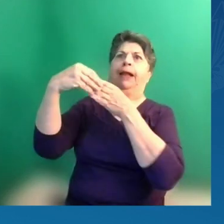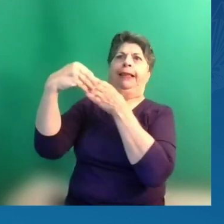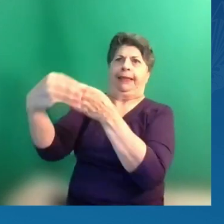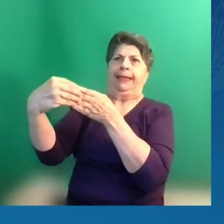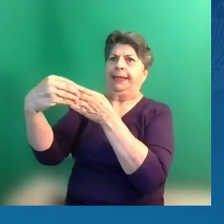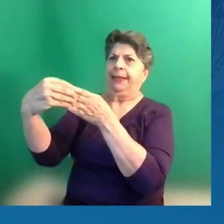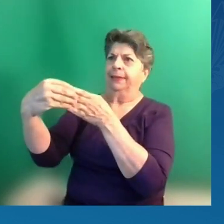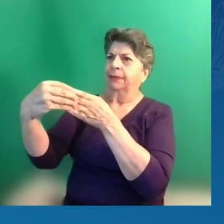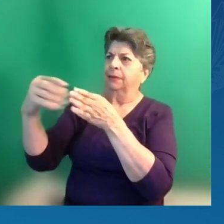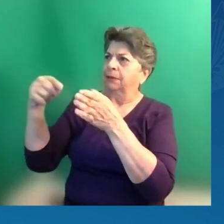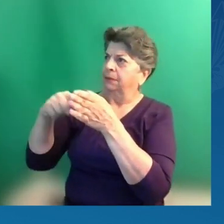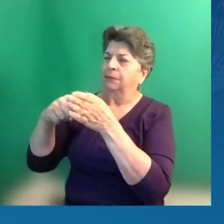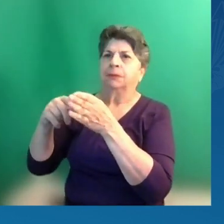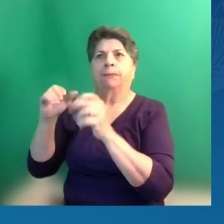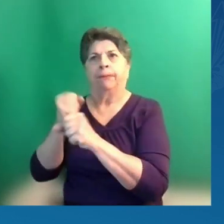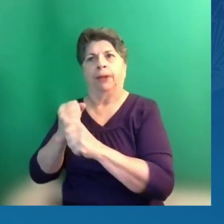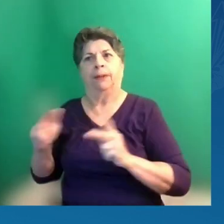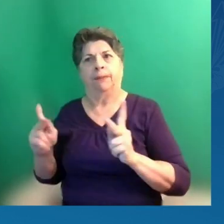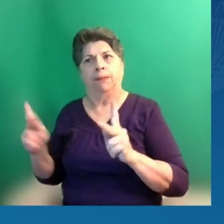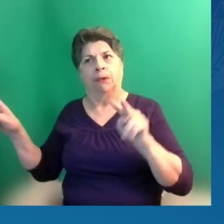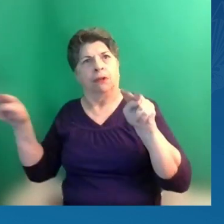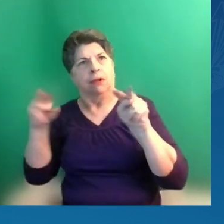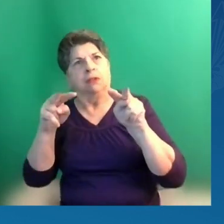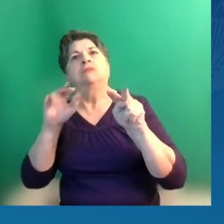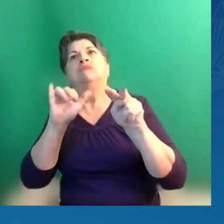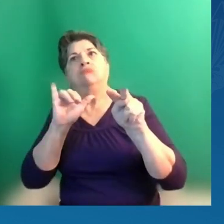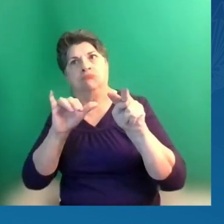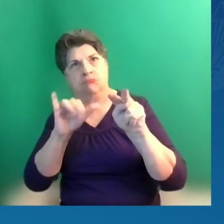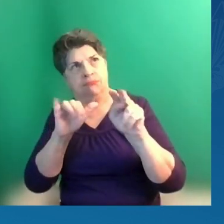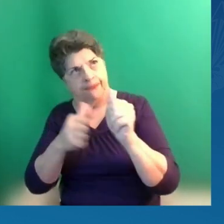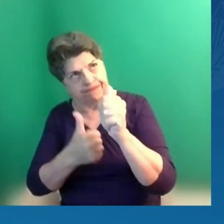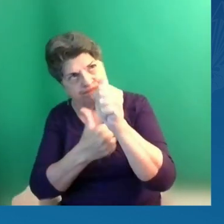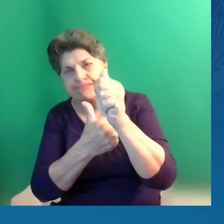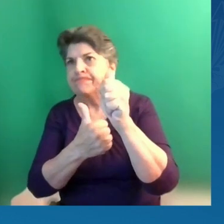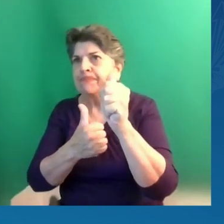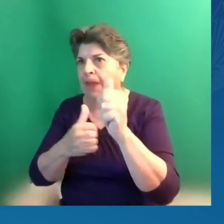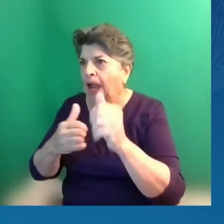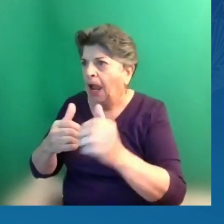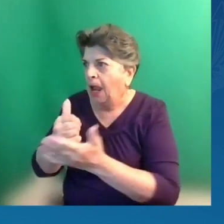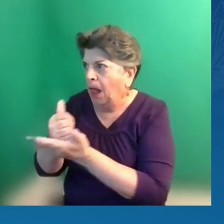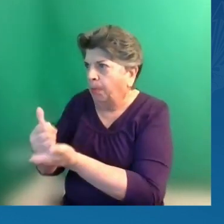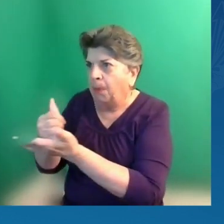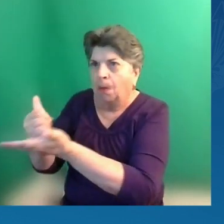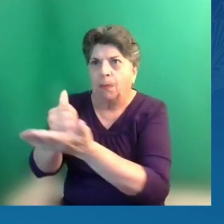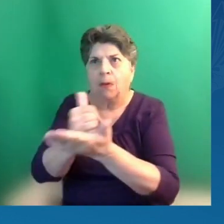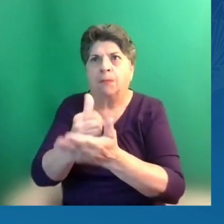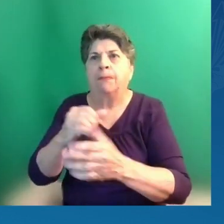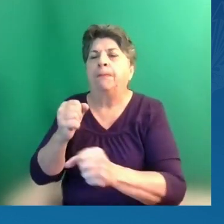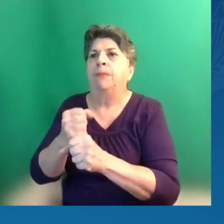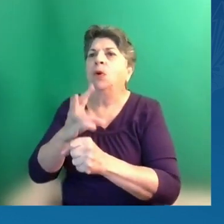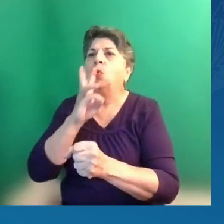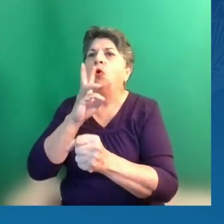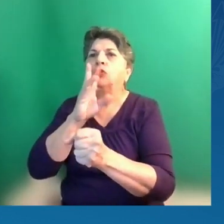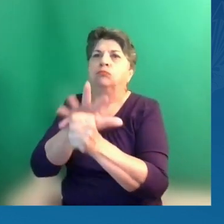Together, I know we will create a future in which every person and every community has access